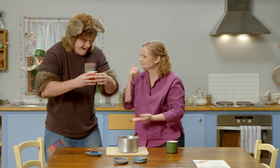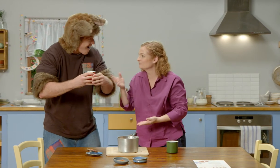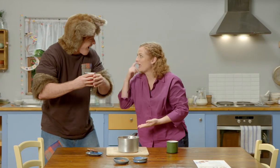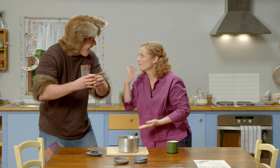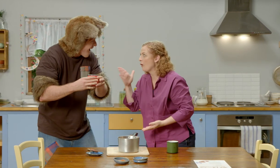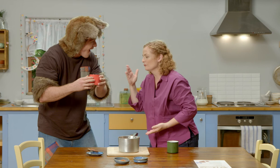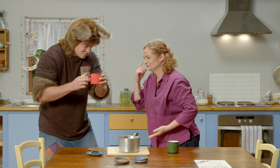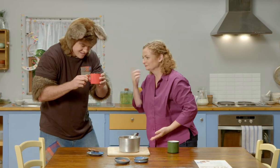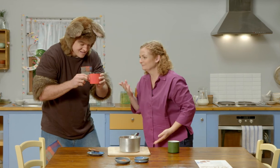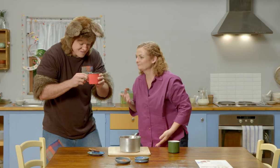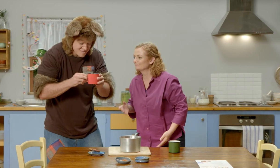Careful, it's hot.